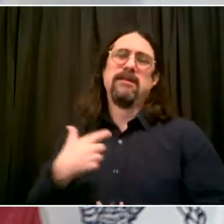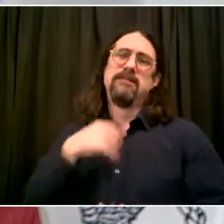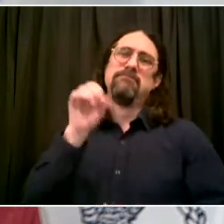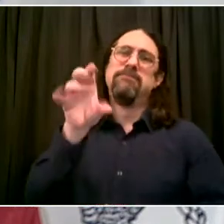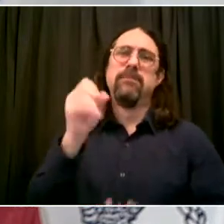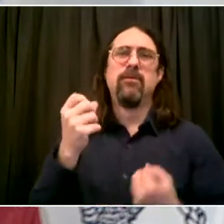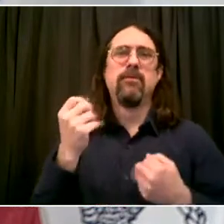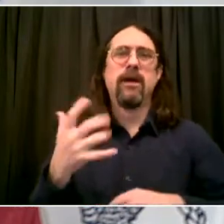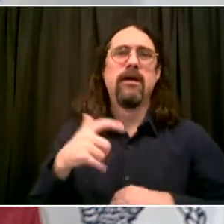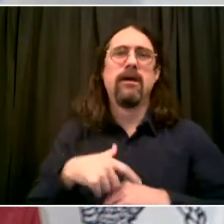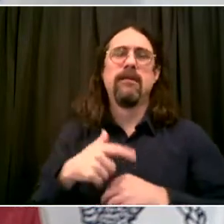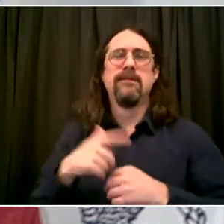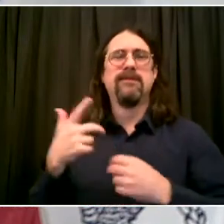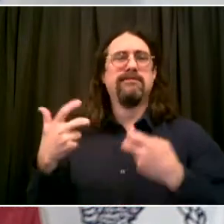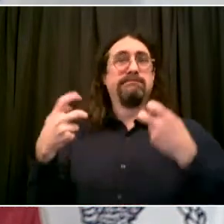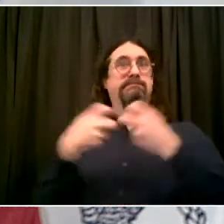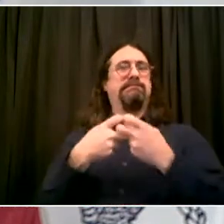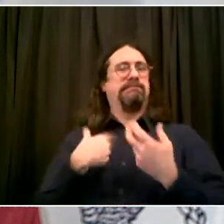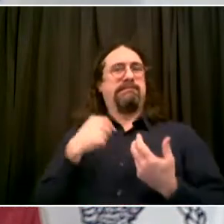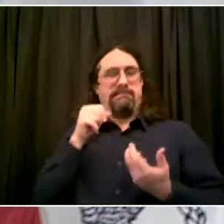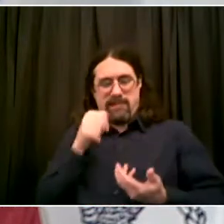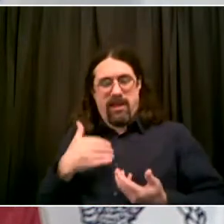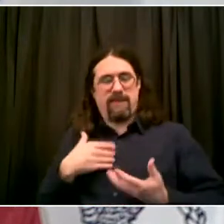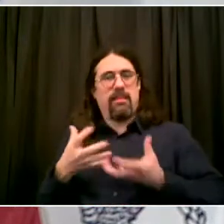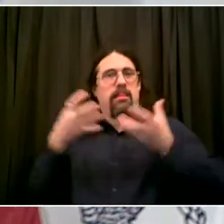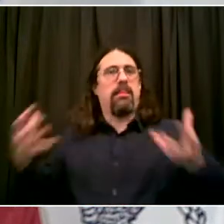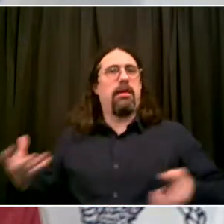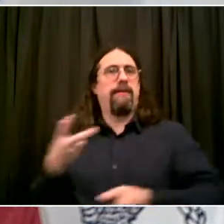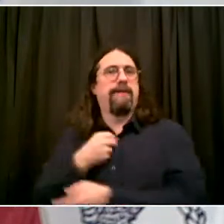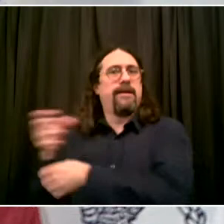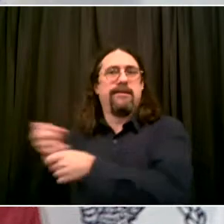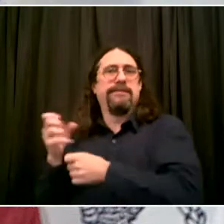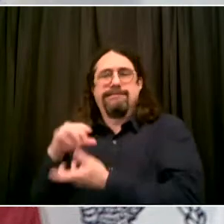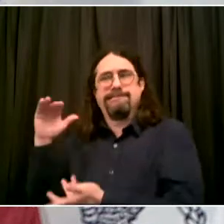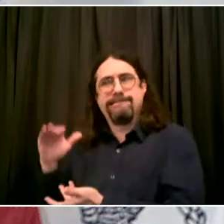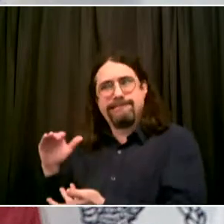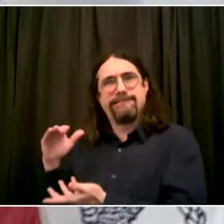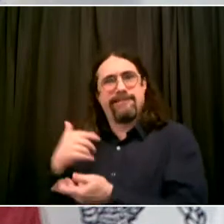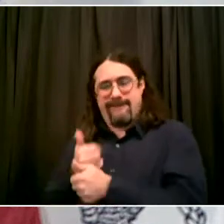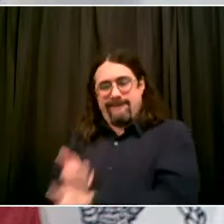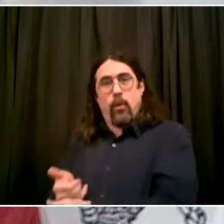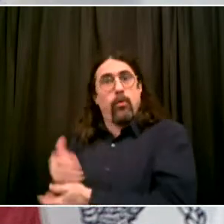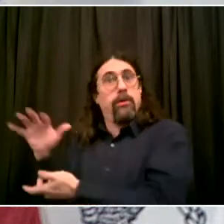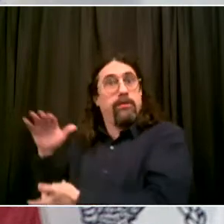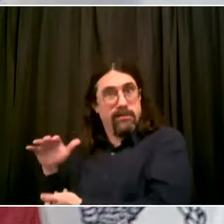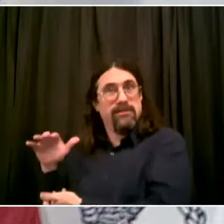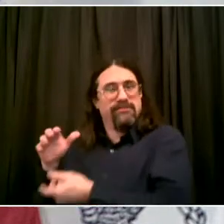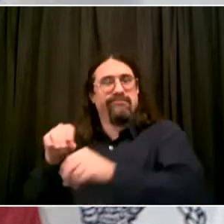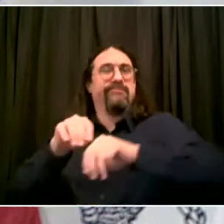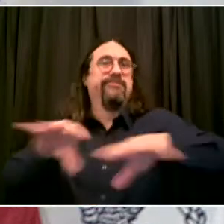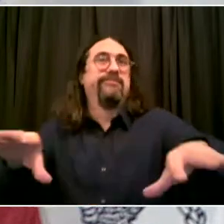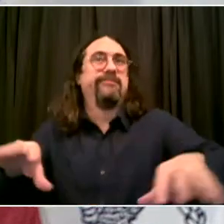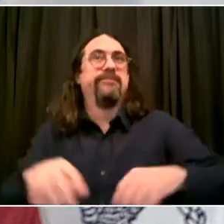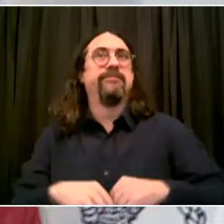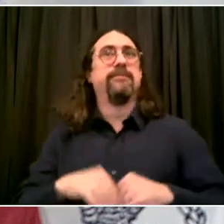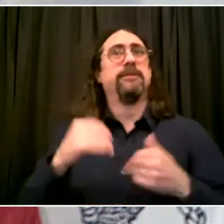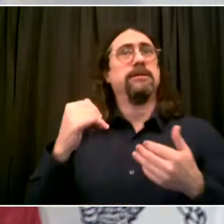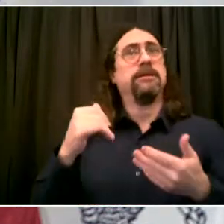MIND WERE REACHING ALL OF F TT HECOMMUNITIES IN DIFFERENT WAYS AND WE ARE